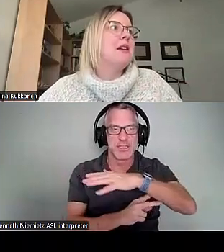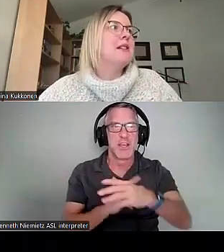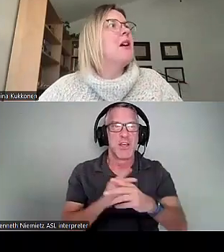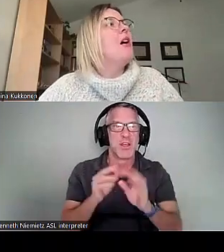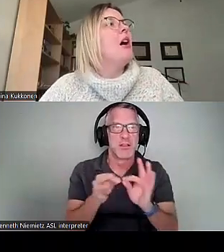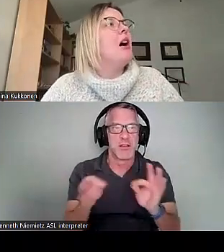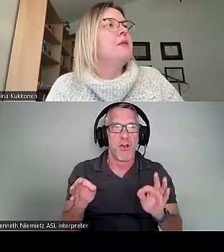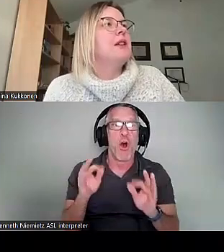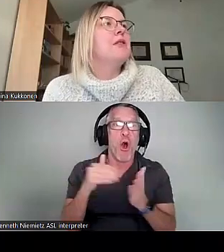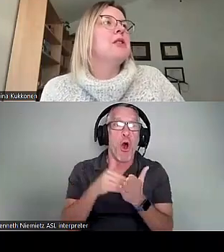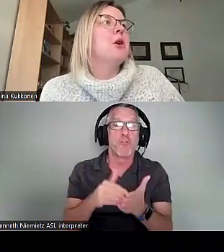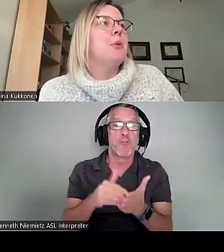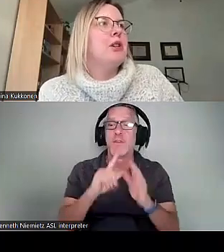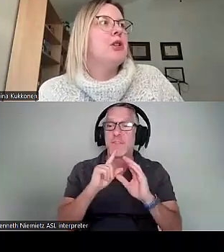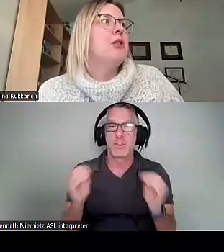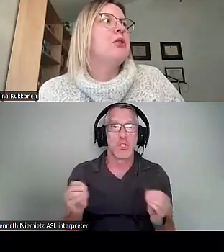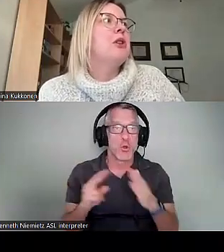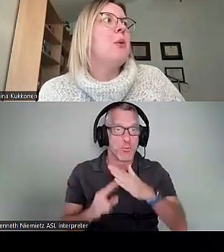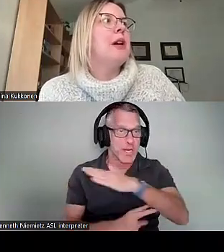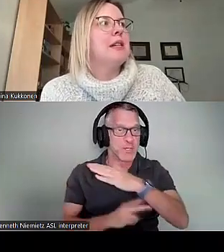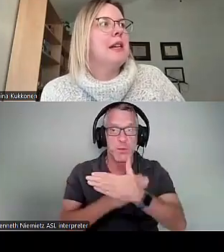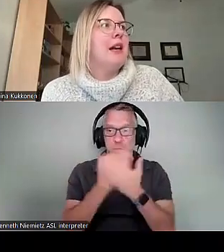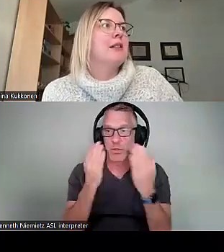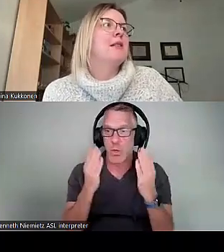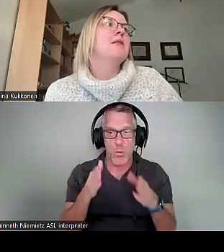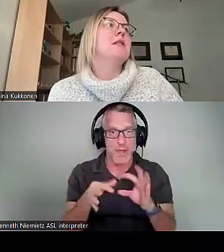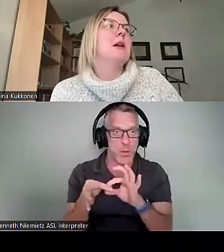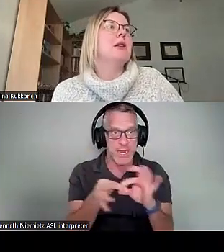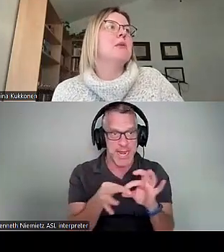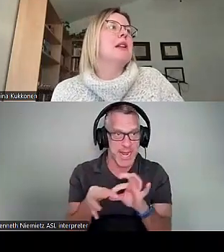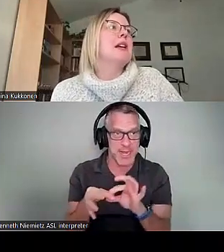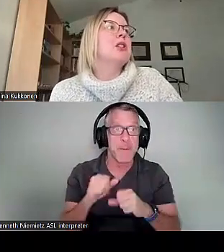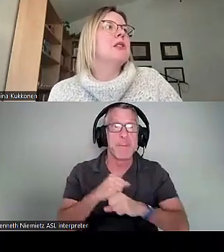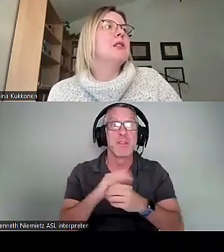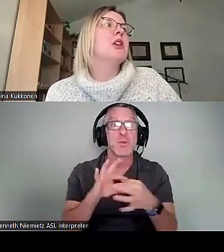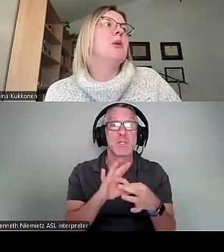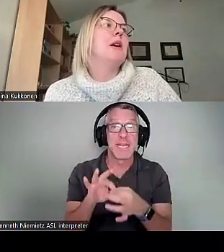says, often there is no bridge, there's no way to connect to make those connections. You have